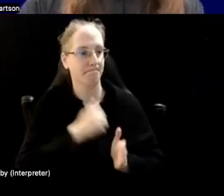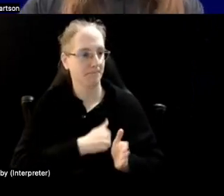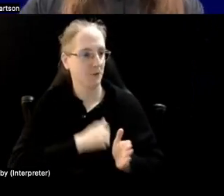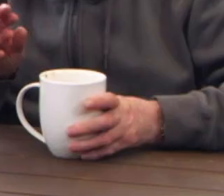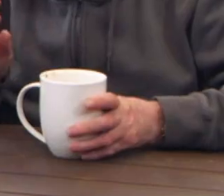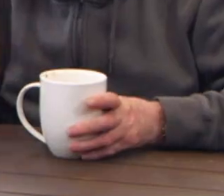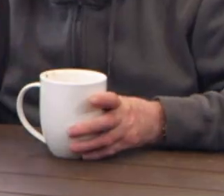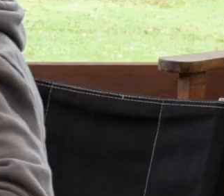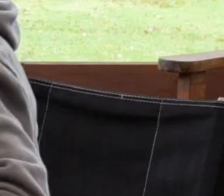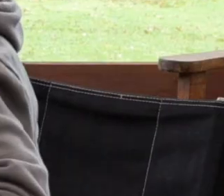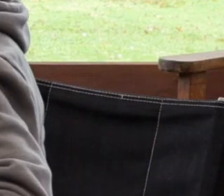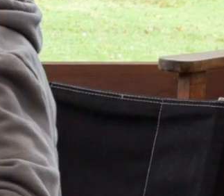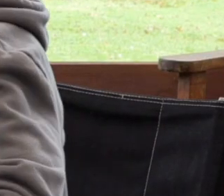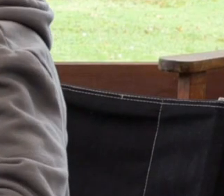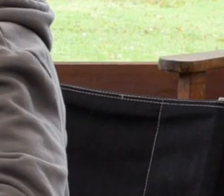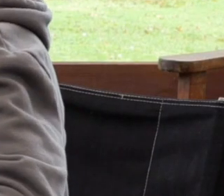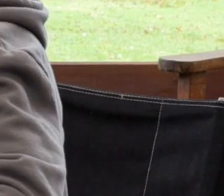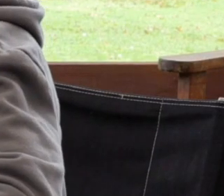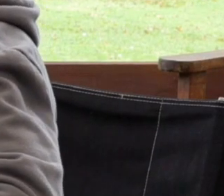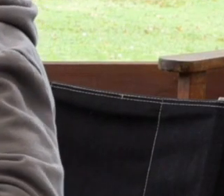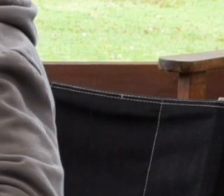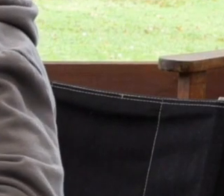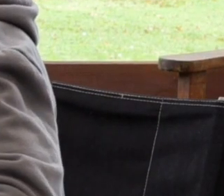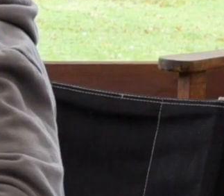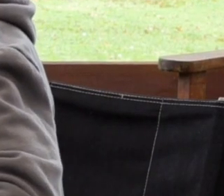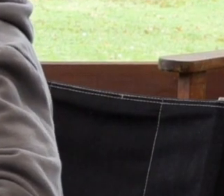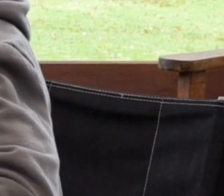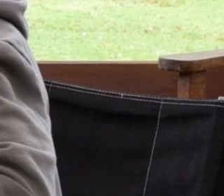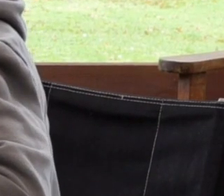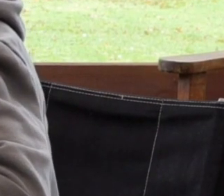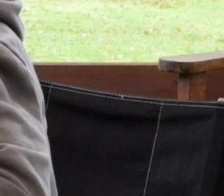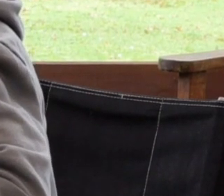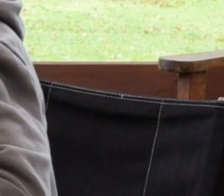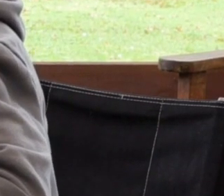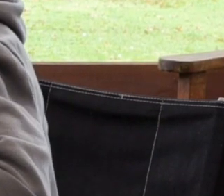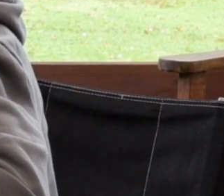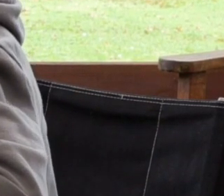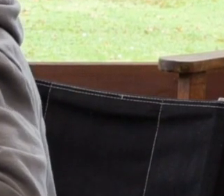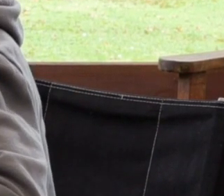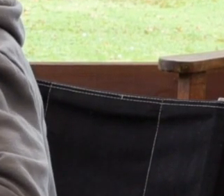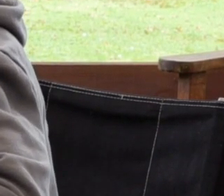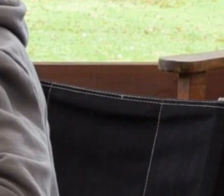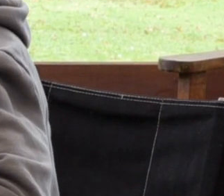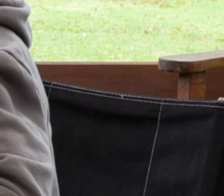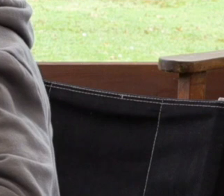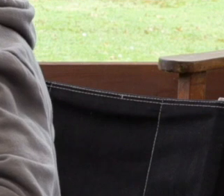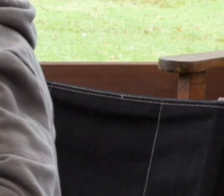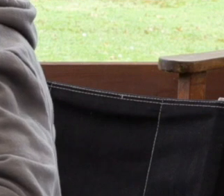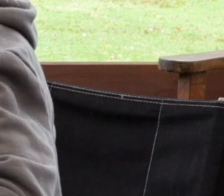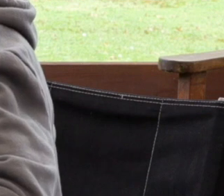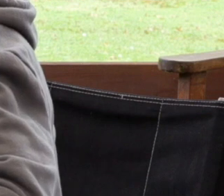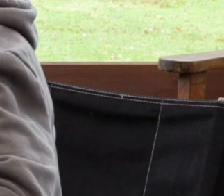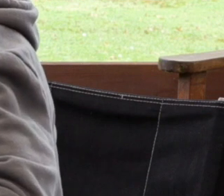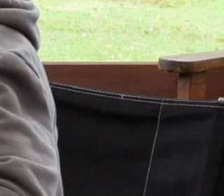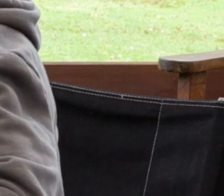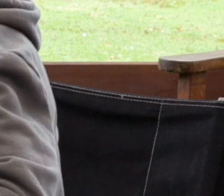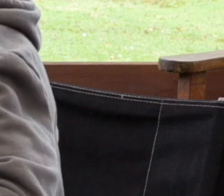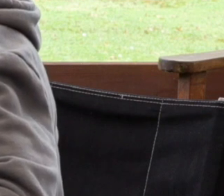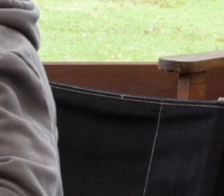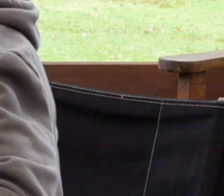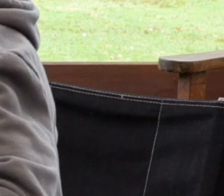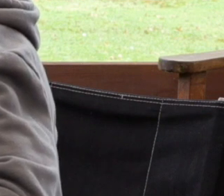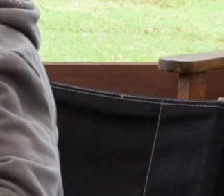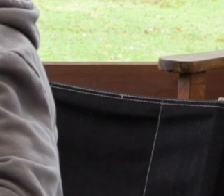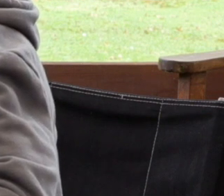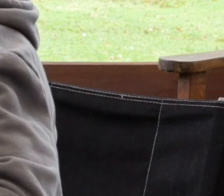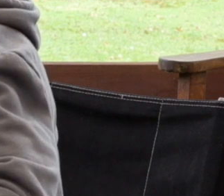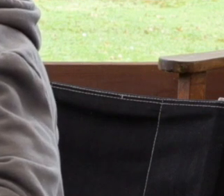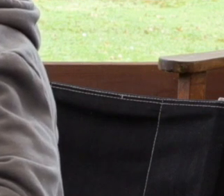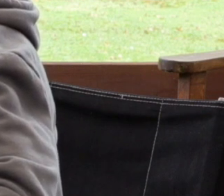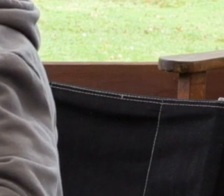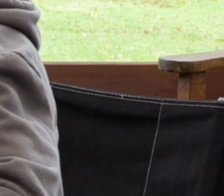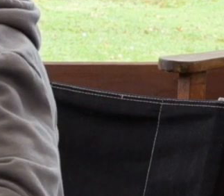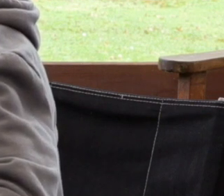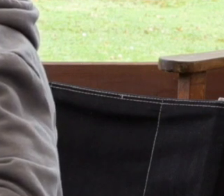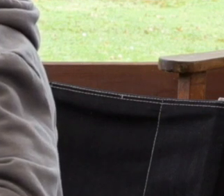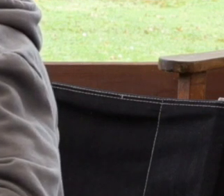Here’s my cuppa. I’ve got a cuppa too. I’ve got a cup of tea. The tea bag. Yeah, tea bag.